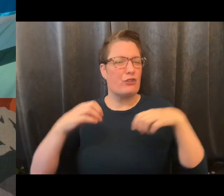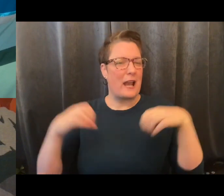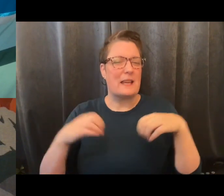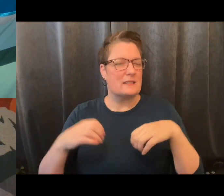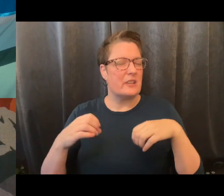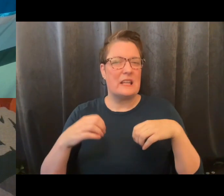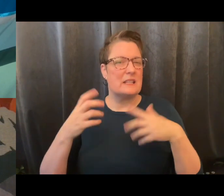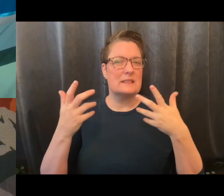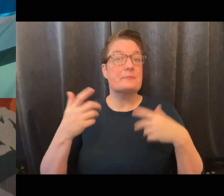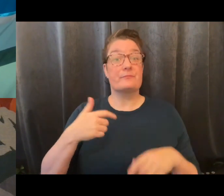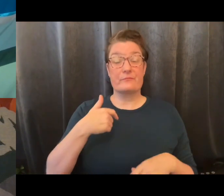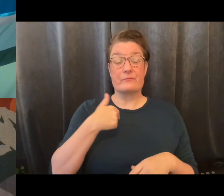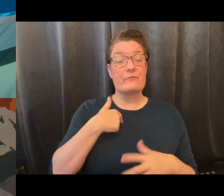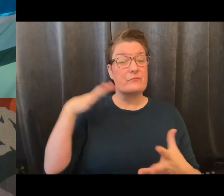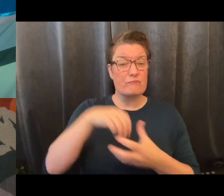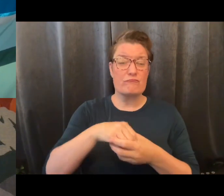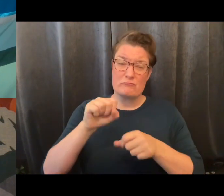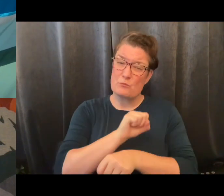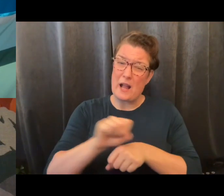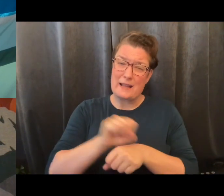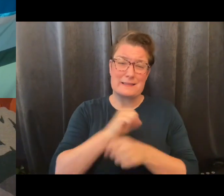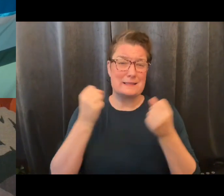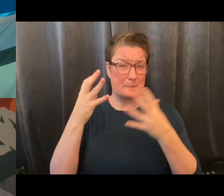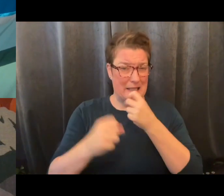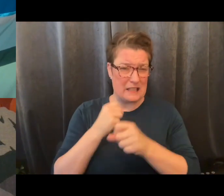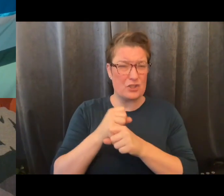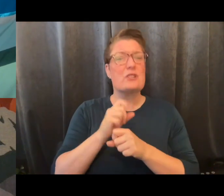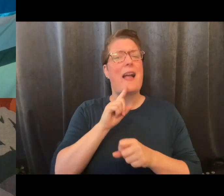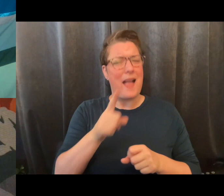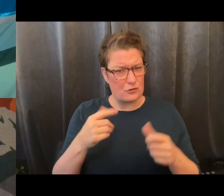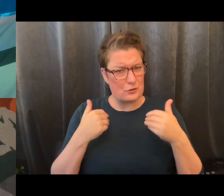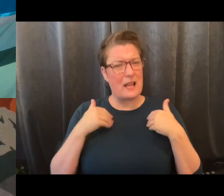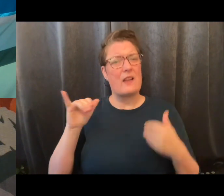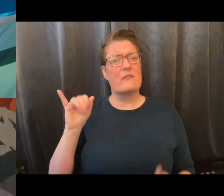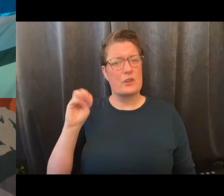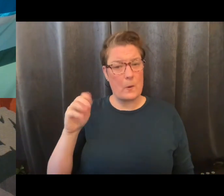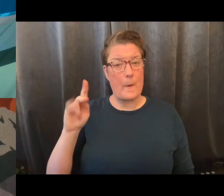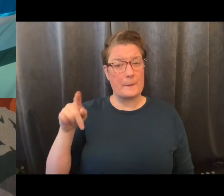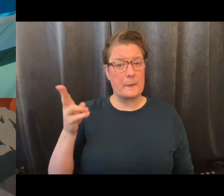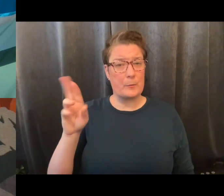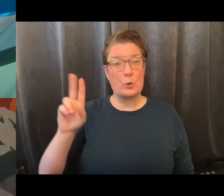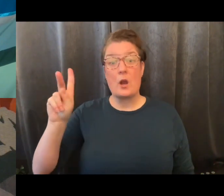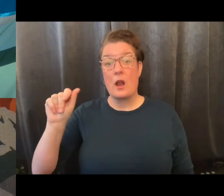the practice for many years. There's There's actually like a Yom Kippur Katan that happens every month.